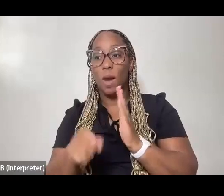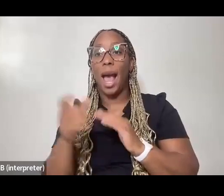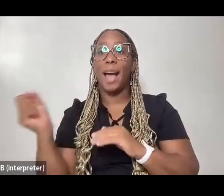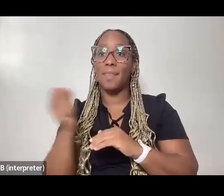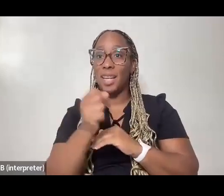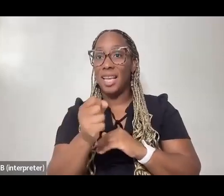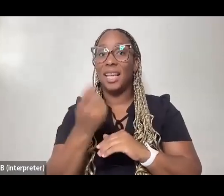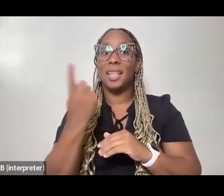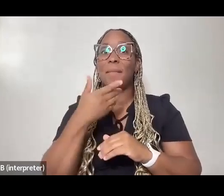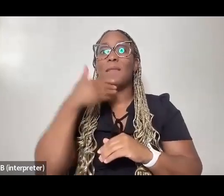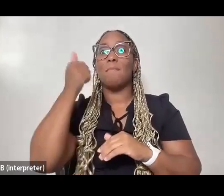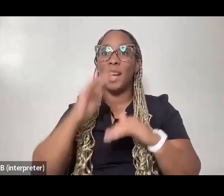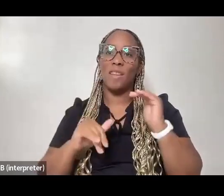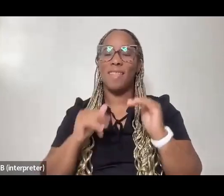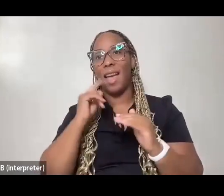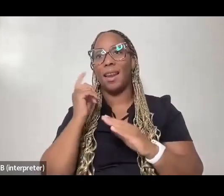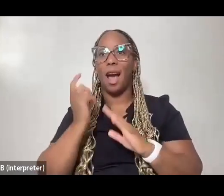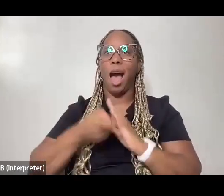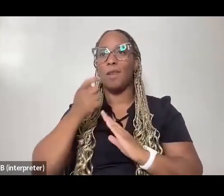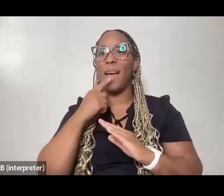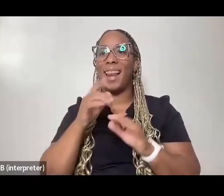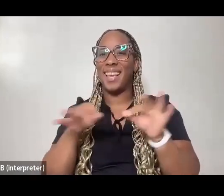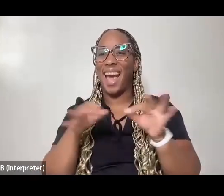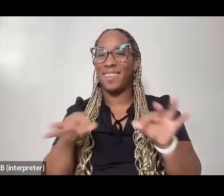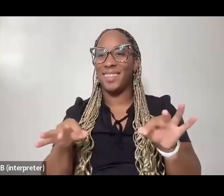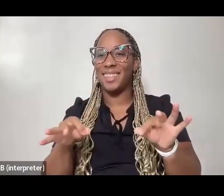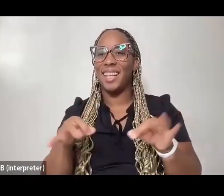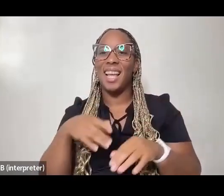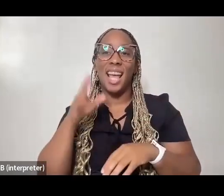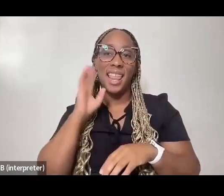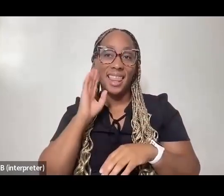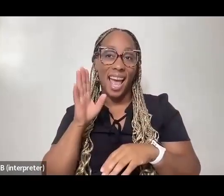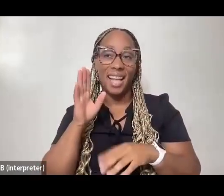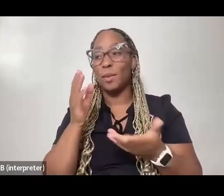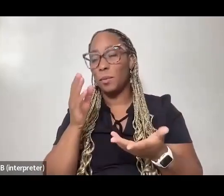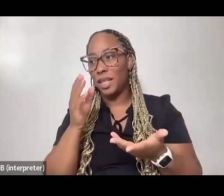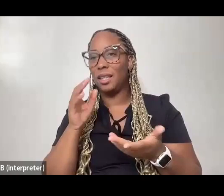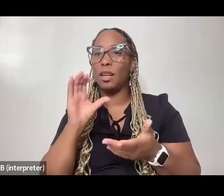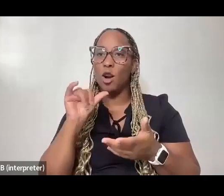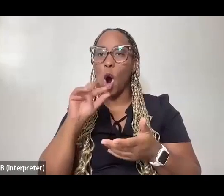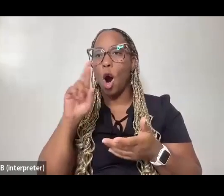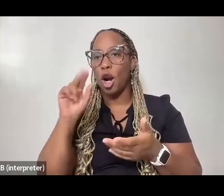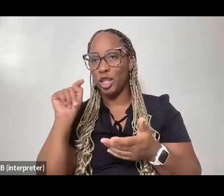something better than just automatic captions, which is going to be those CART were live human captions.